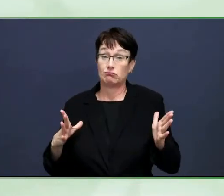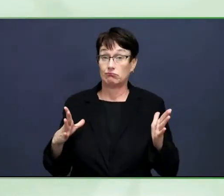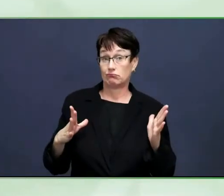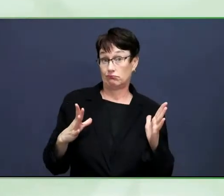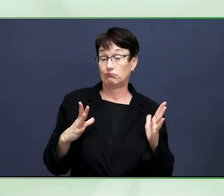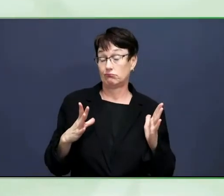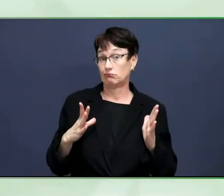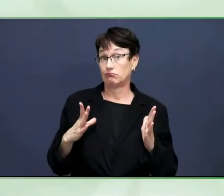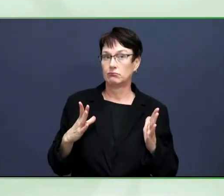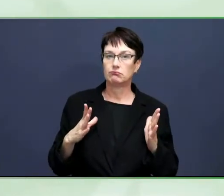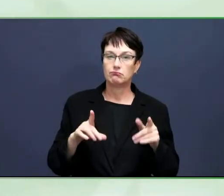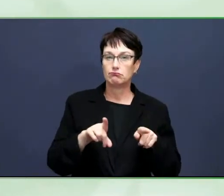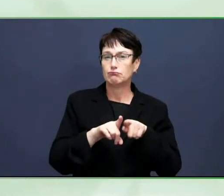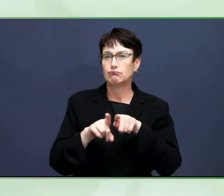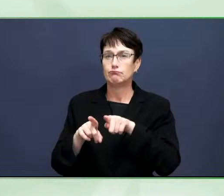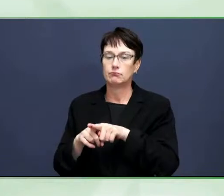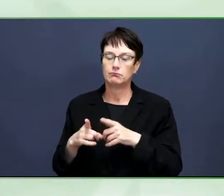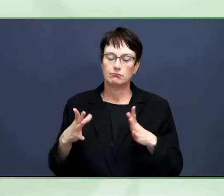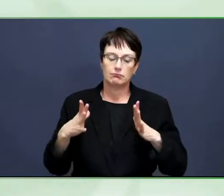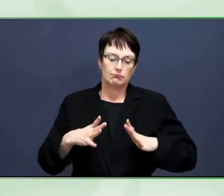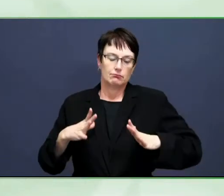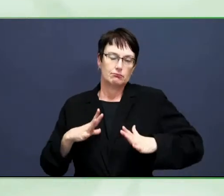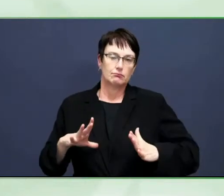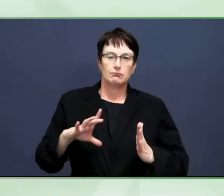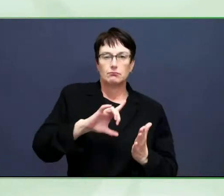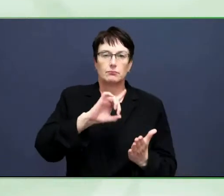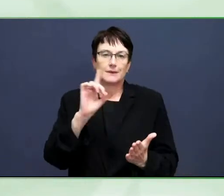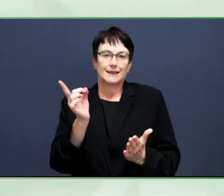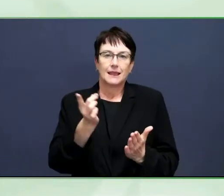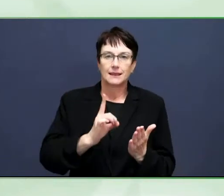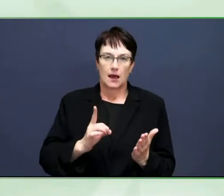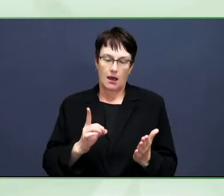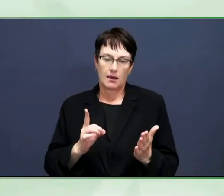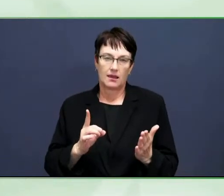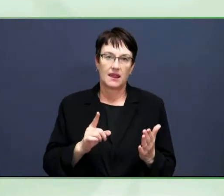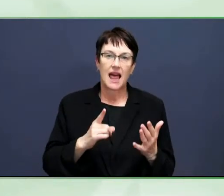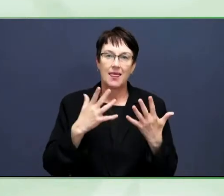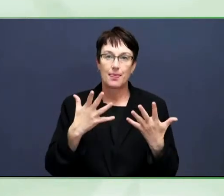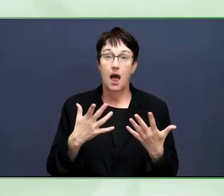Here that looks like I stuck my finger in an electric socket and trousers that look